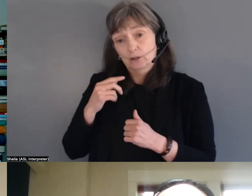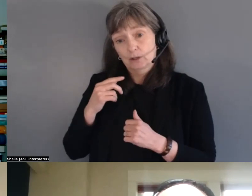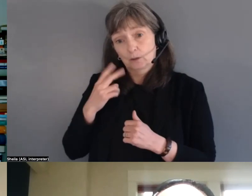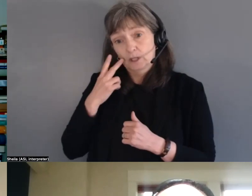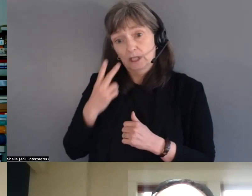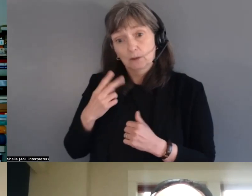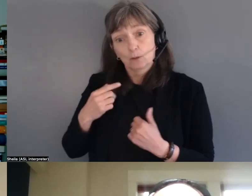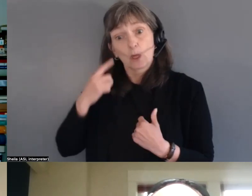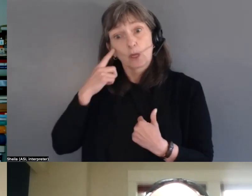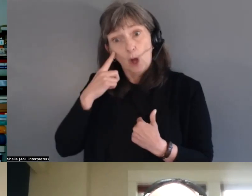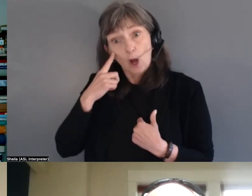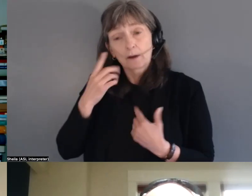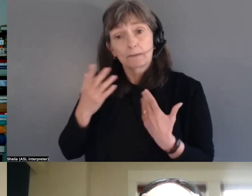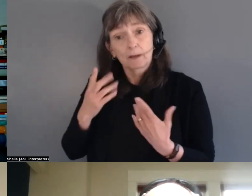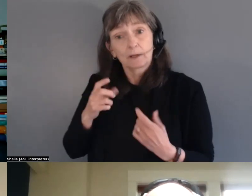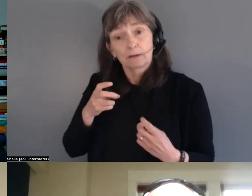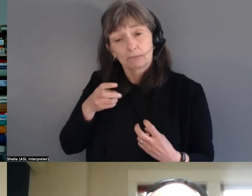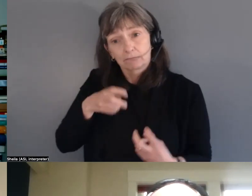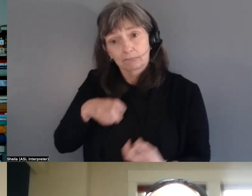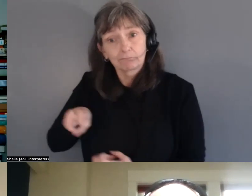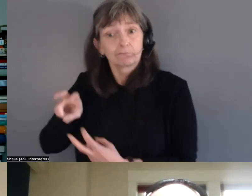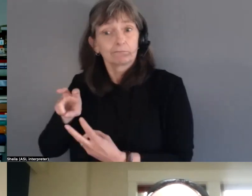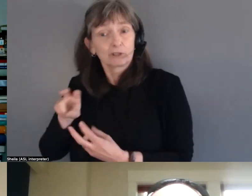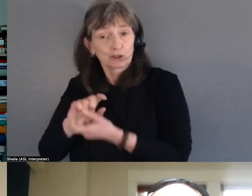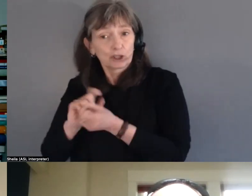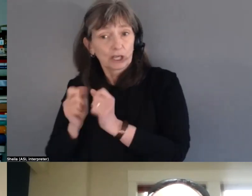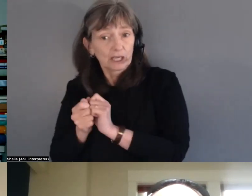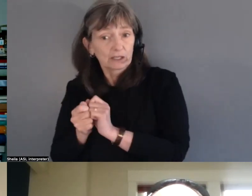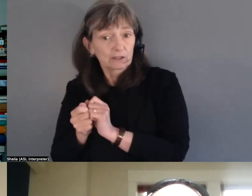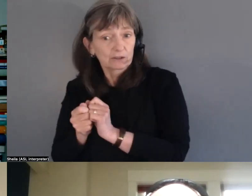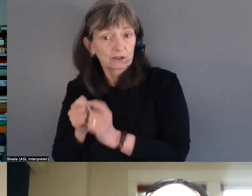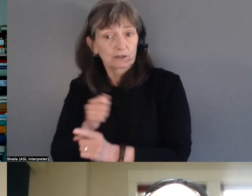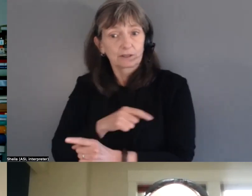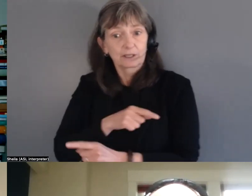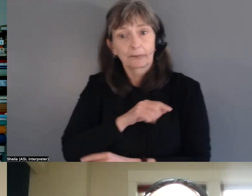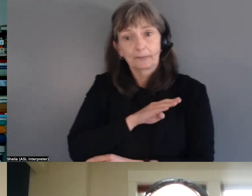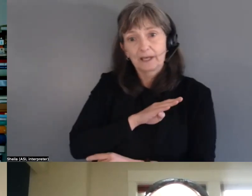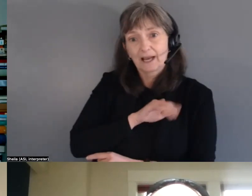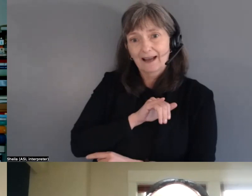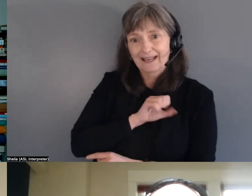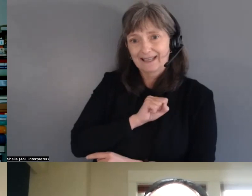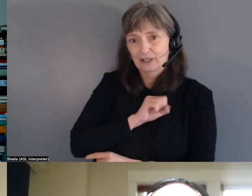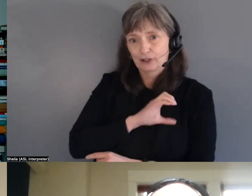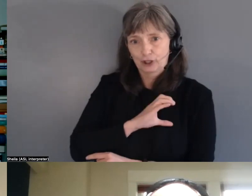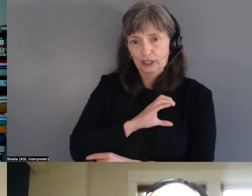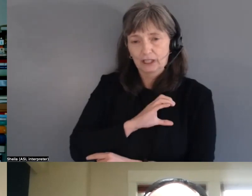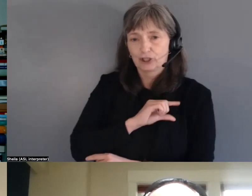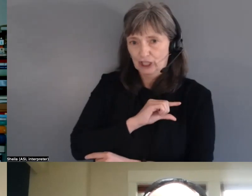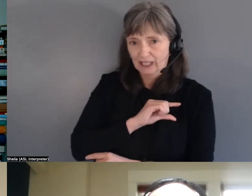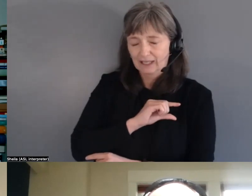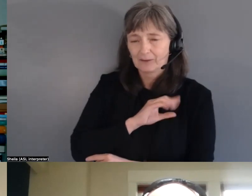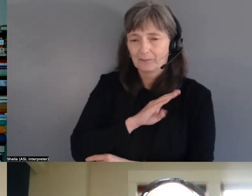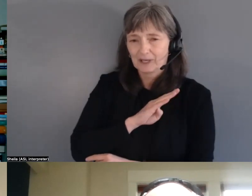there would be an industry shift to it away from the BISG BISAC subject titlings. And instead,